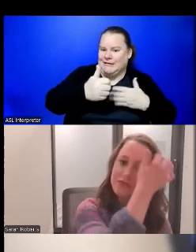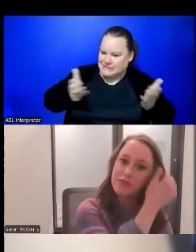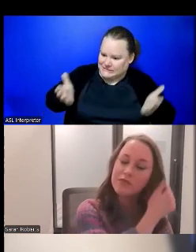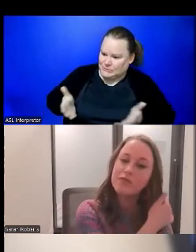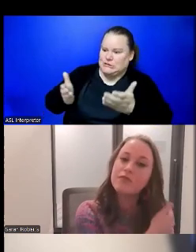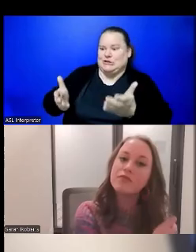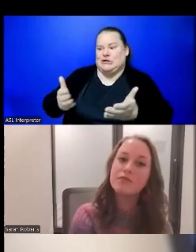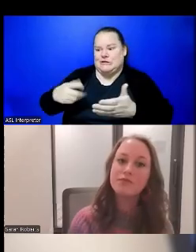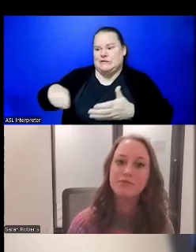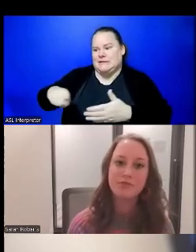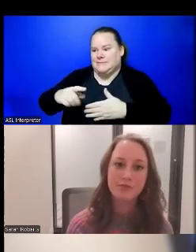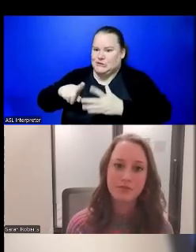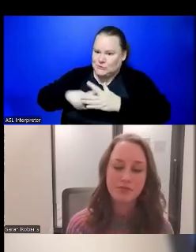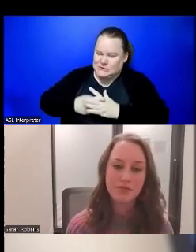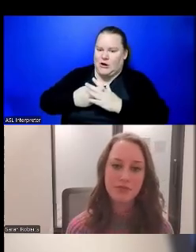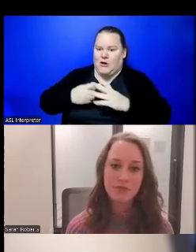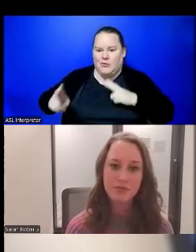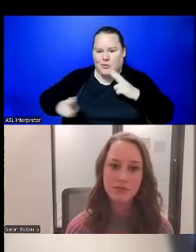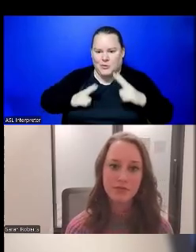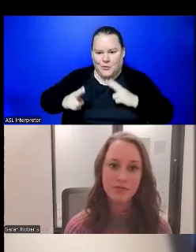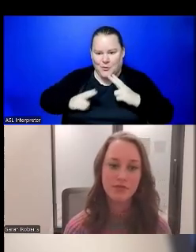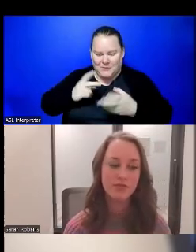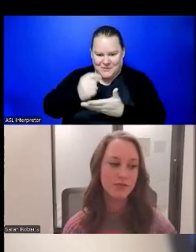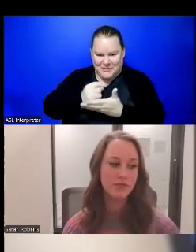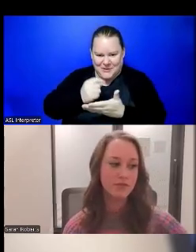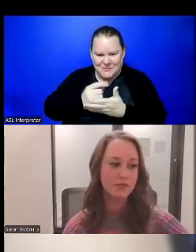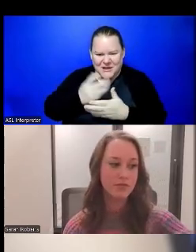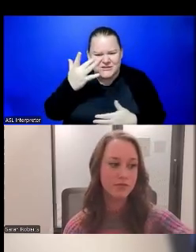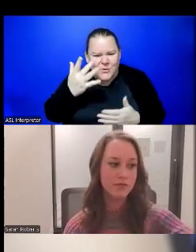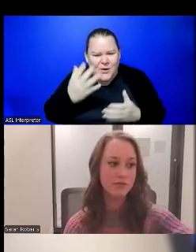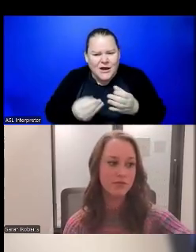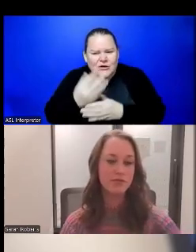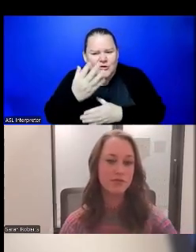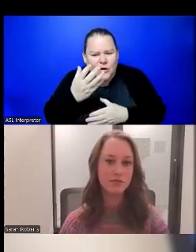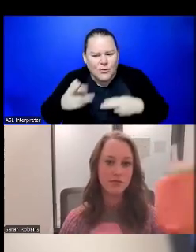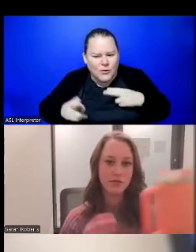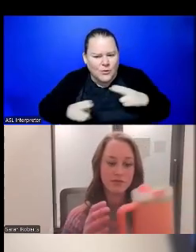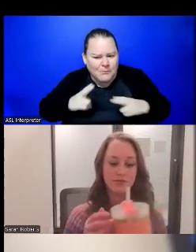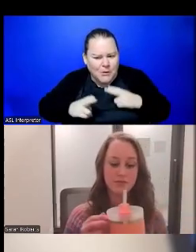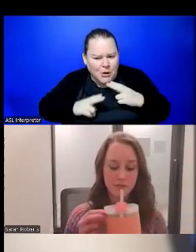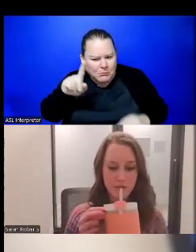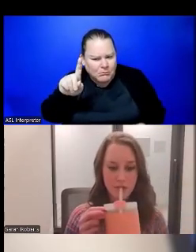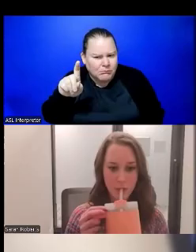early and so why growth hormone? Well, we do know that the kids